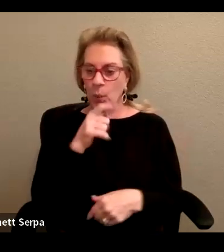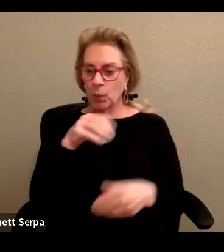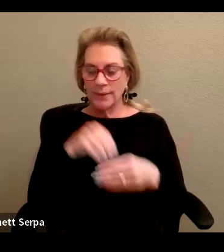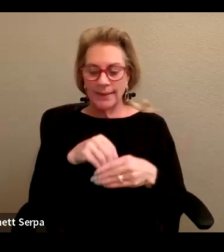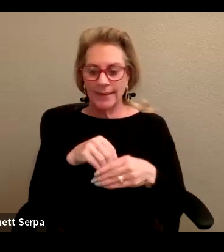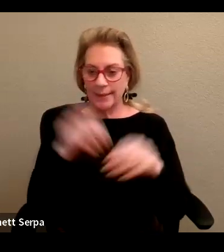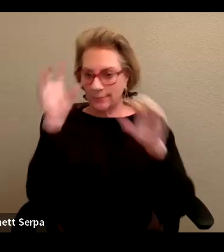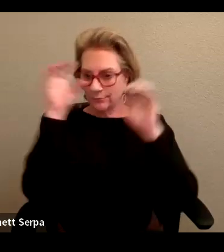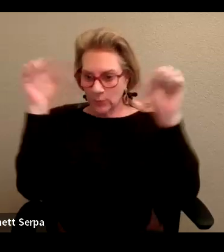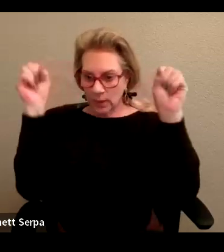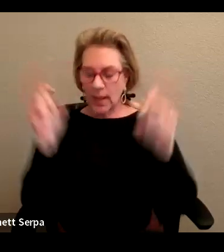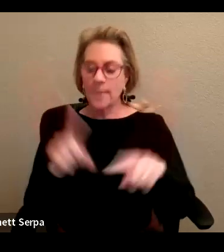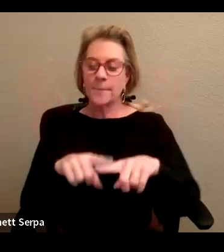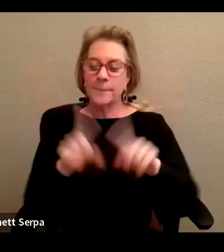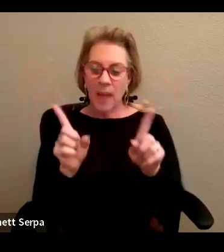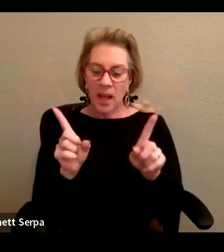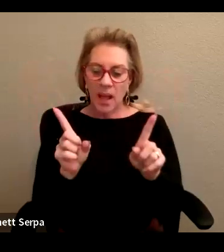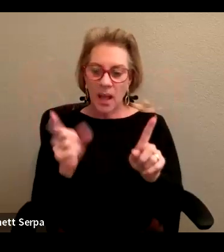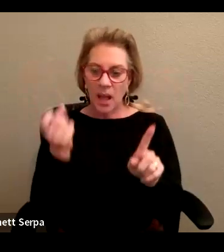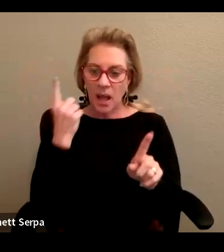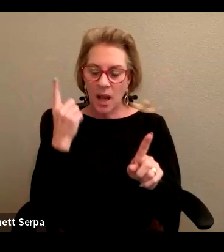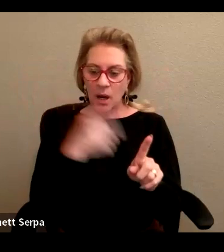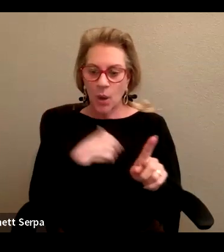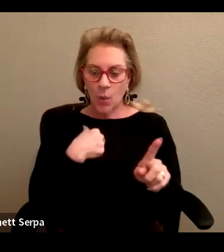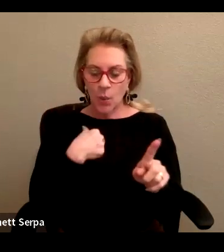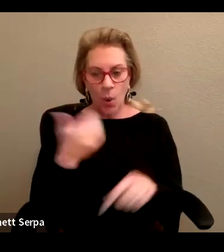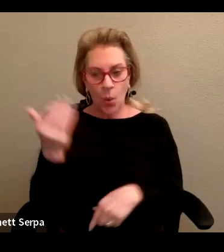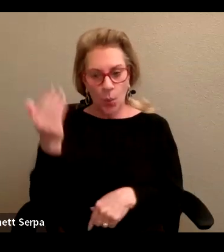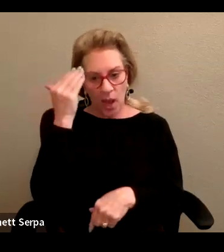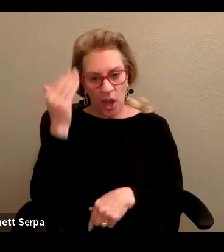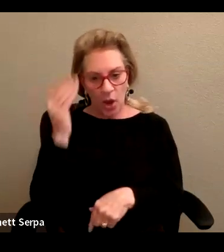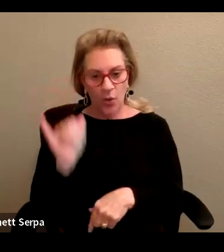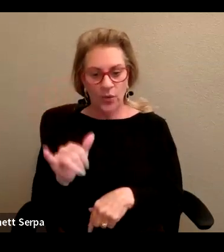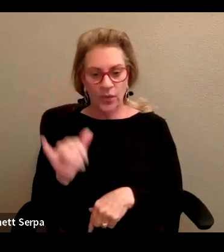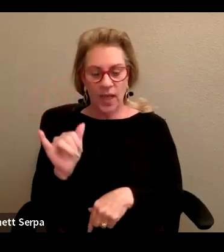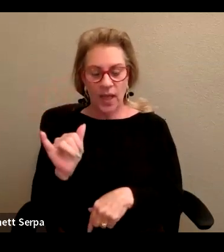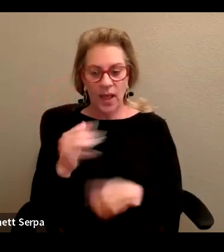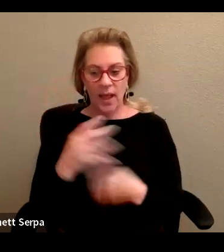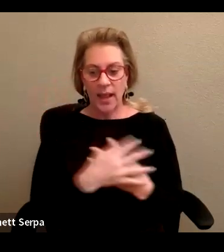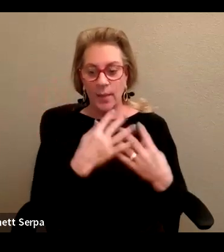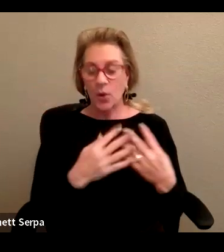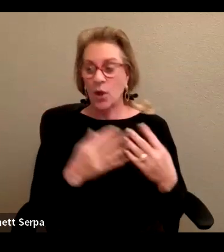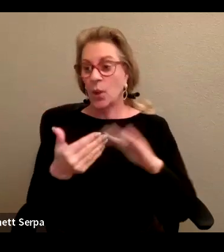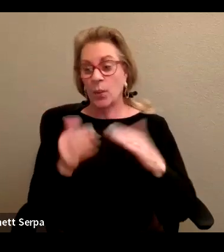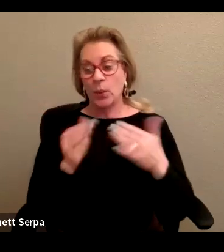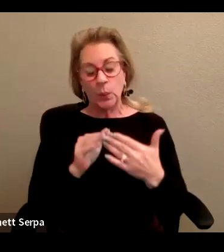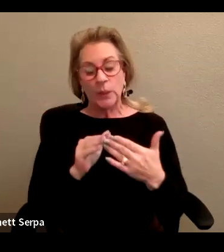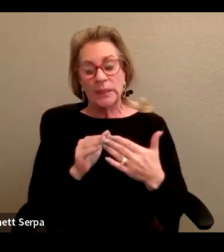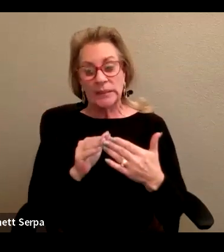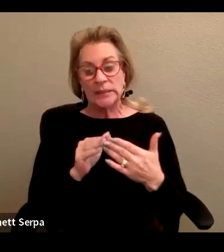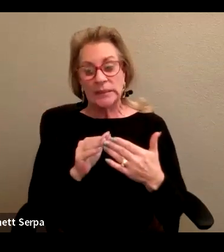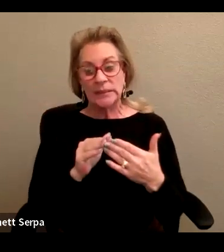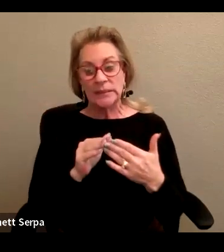are um acutely aware that um immigrant communities are likely to be subject